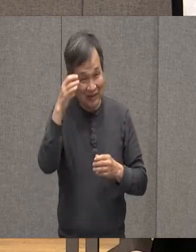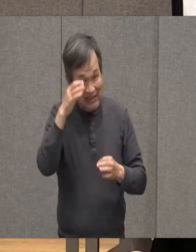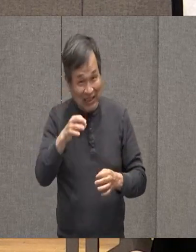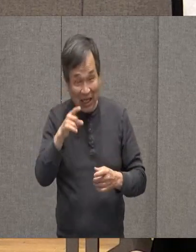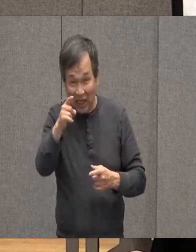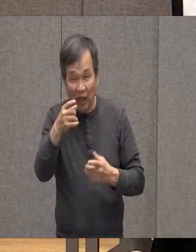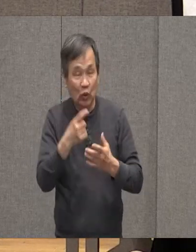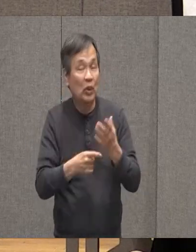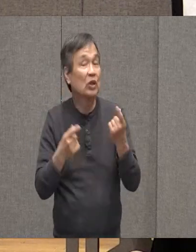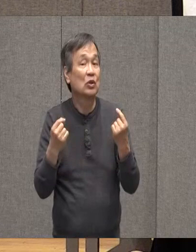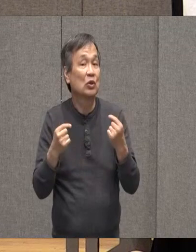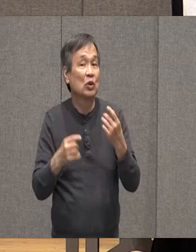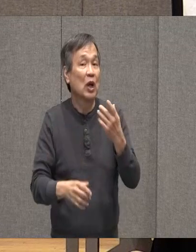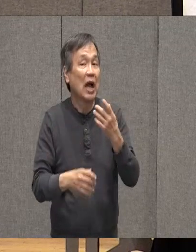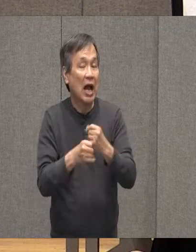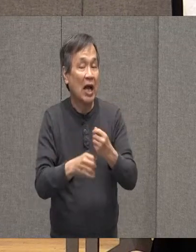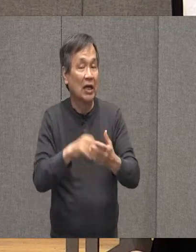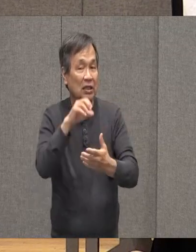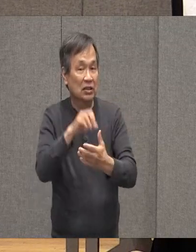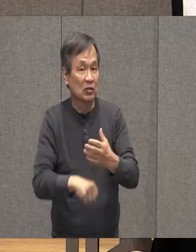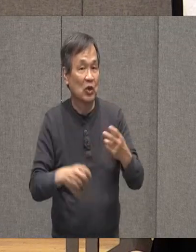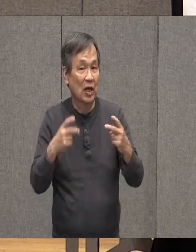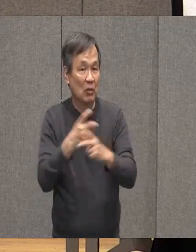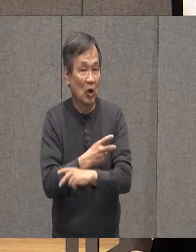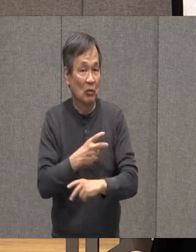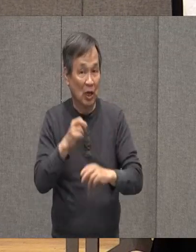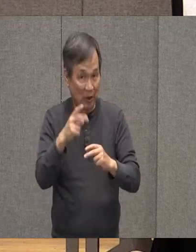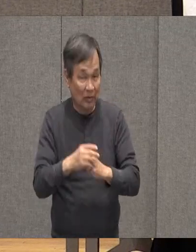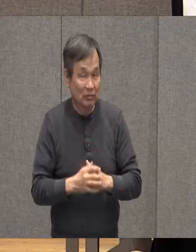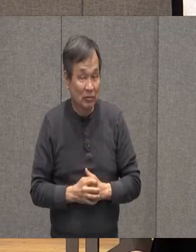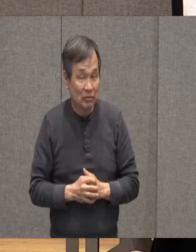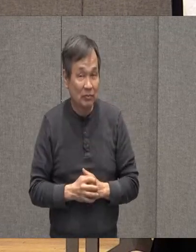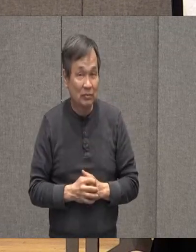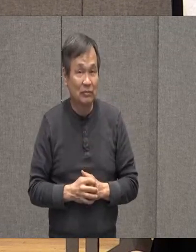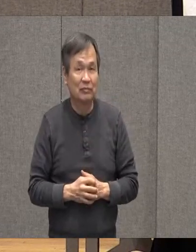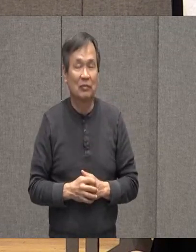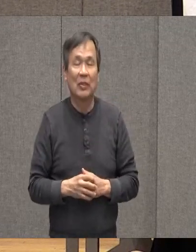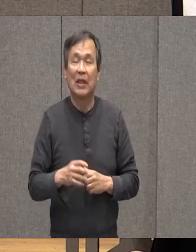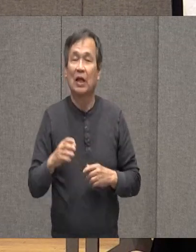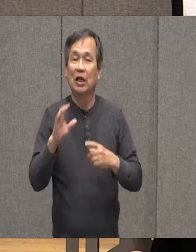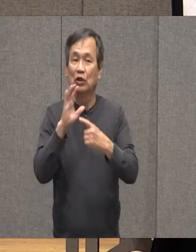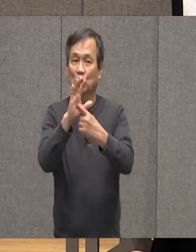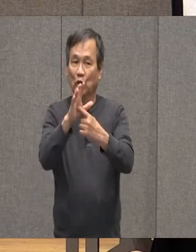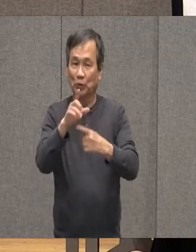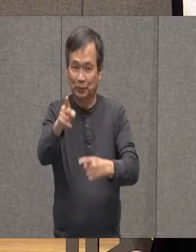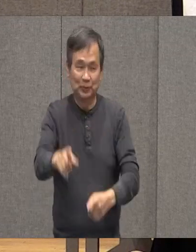you're gonna use on that specific card, okay. So roll the dice, move the spaces